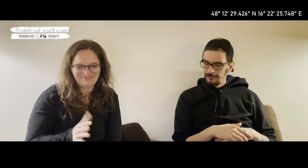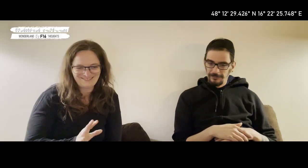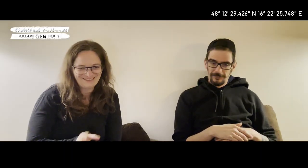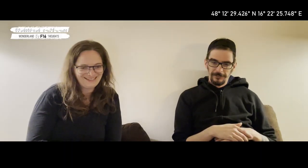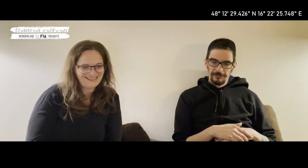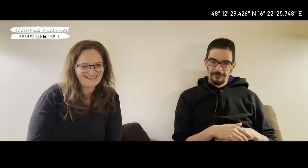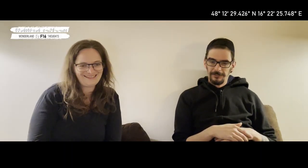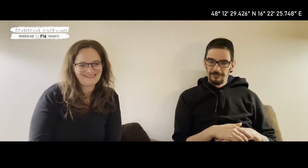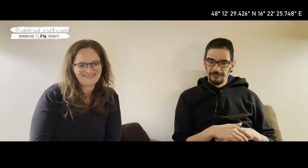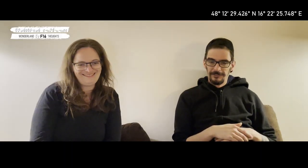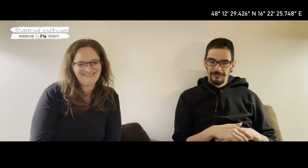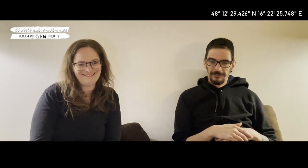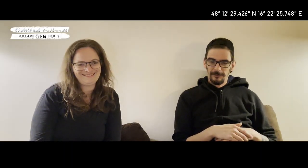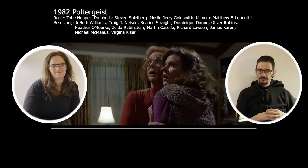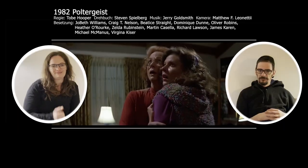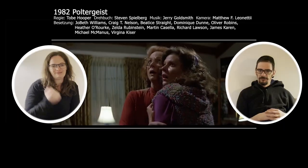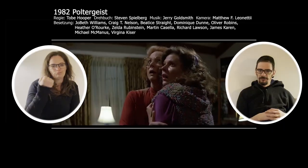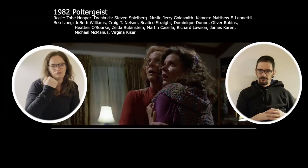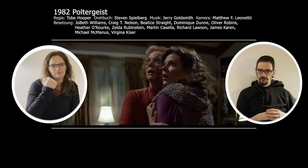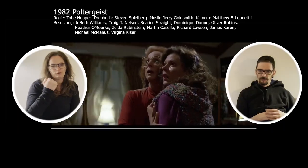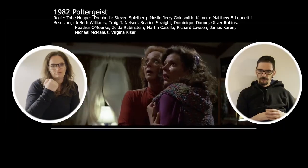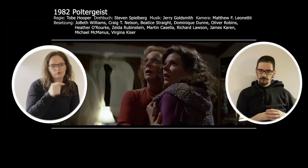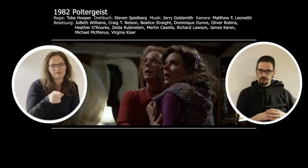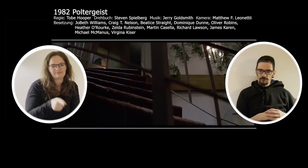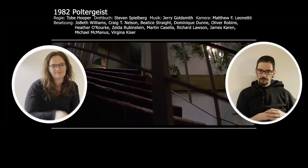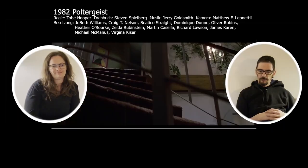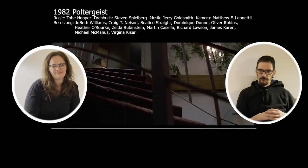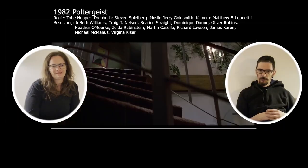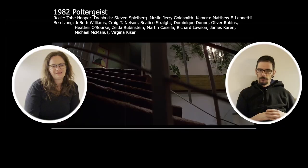Anyone would lose their mind. Now the real evil is here.